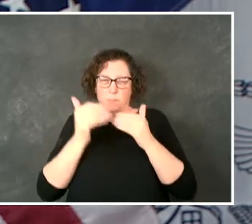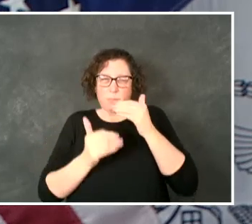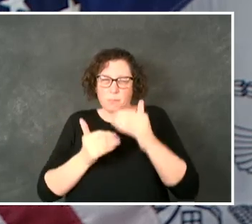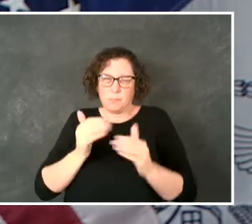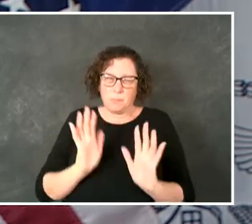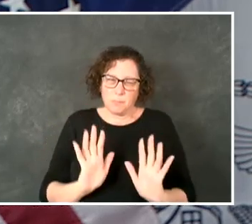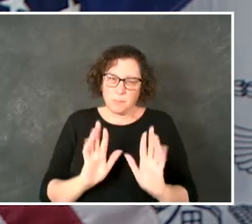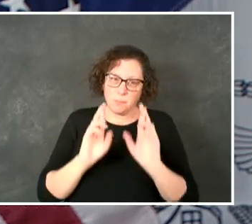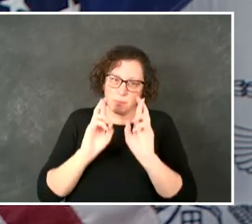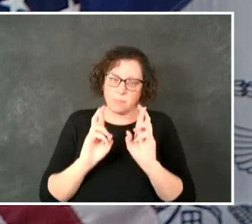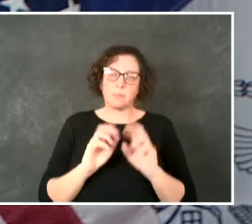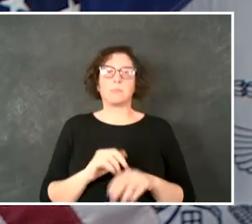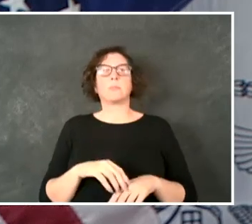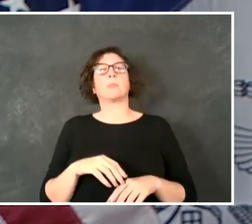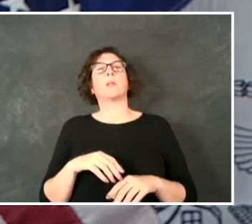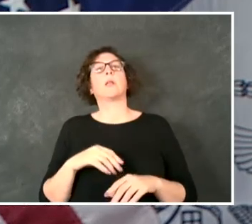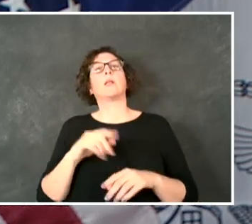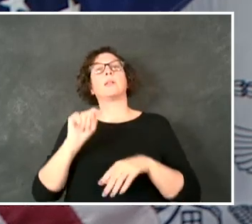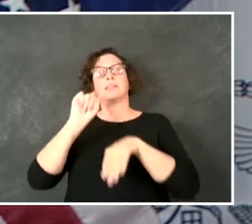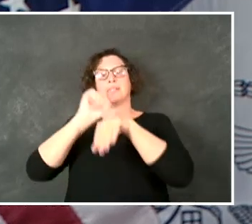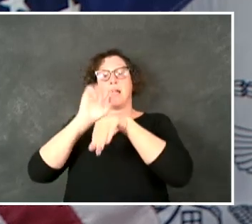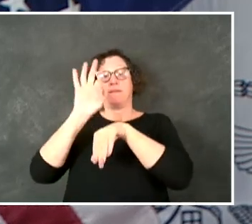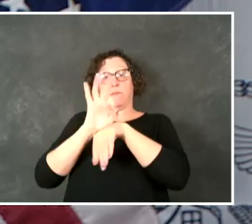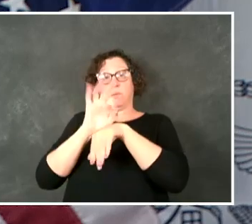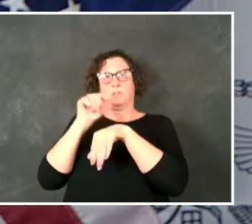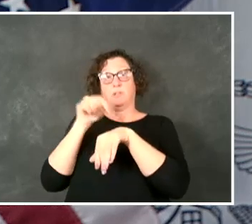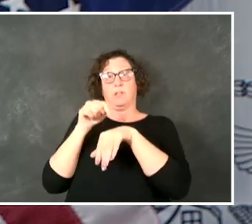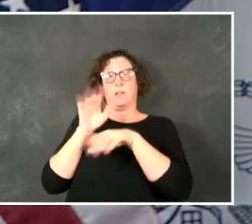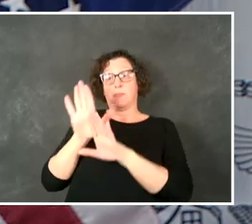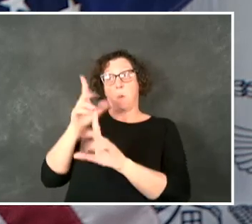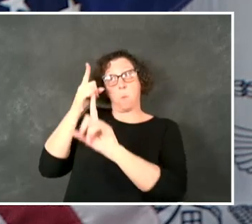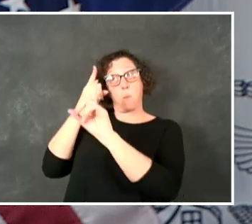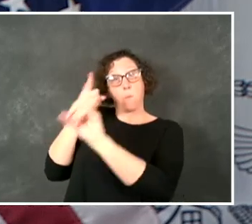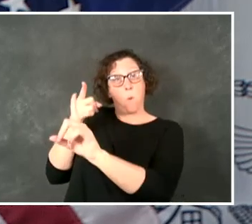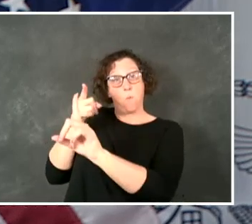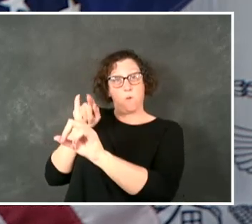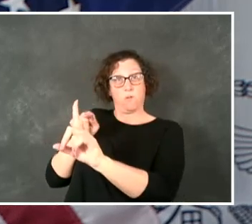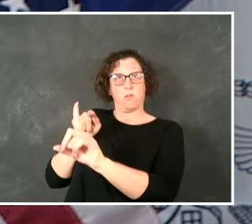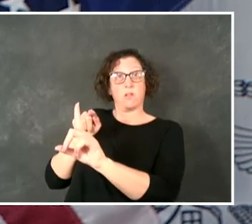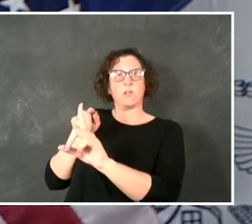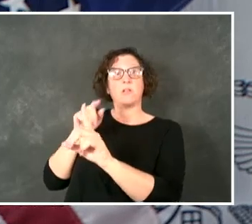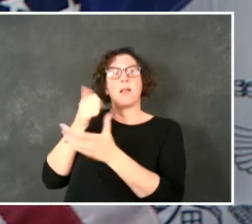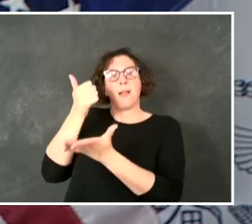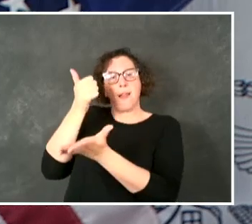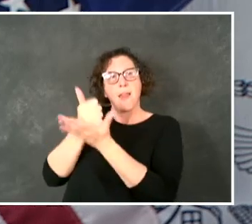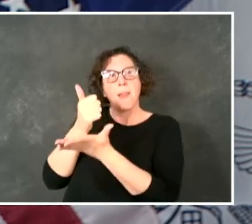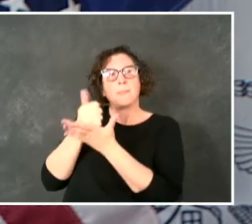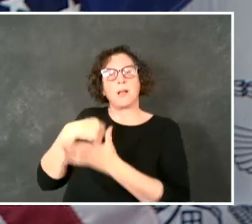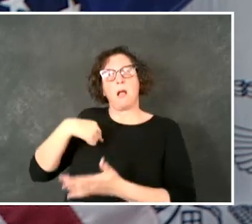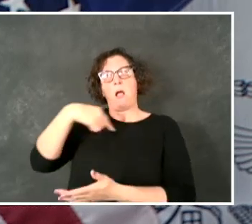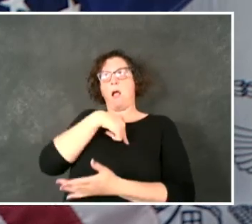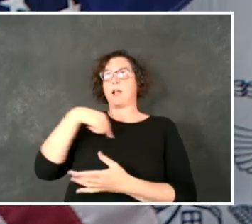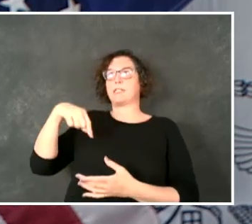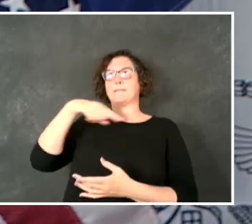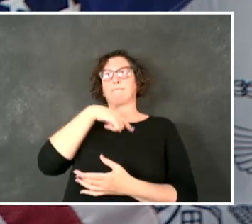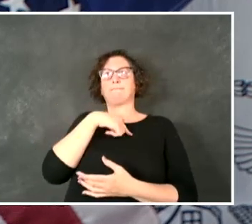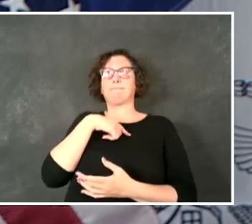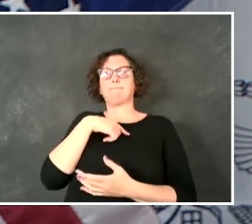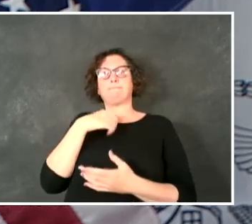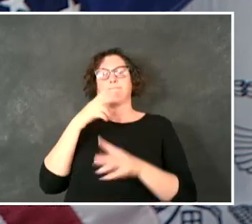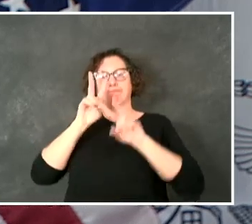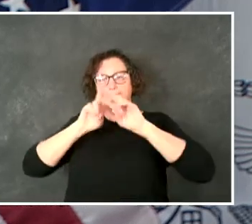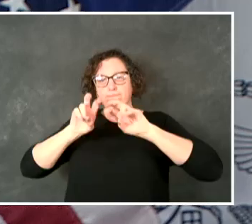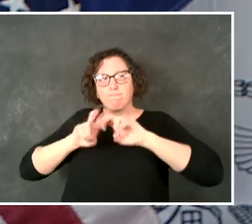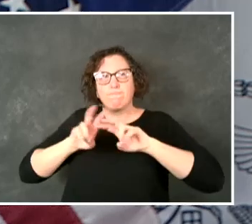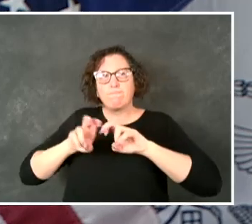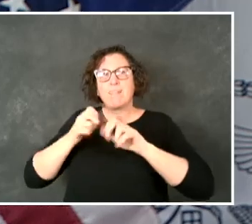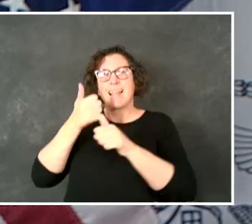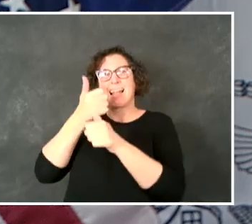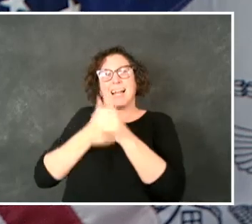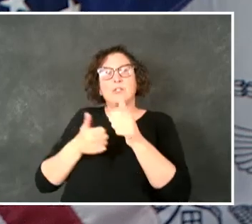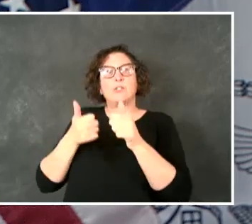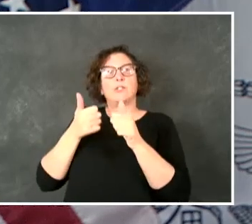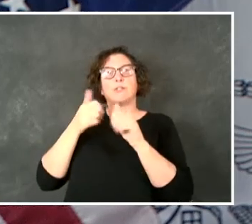SOME PARAMETERS.